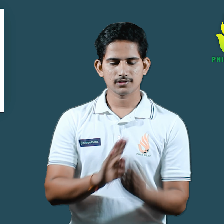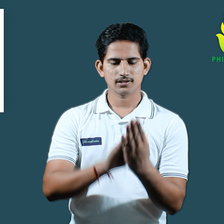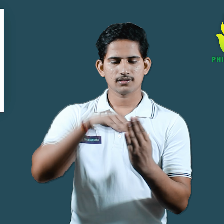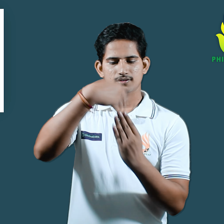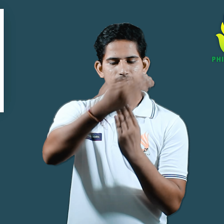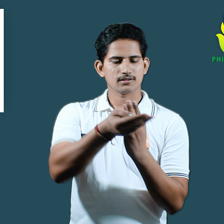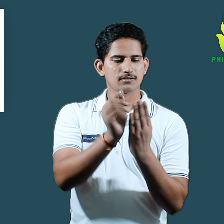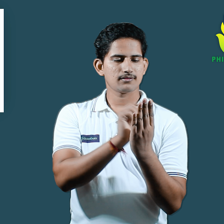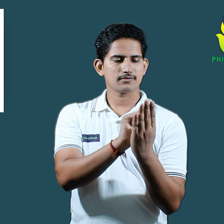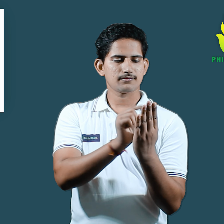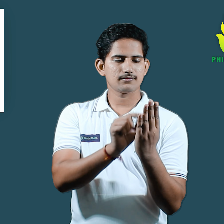Text Book